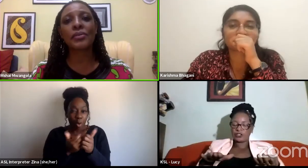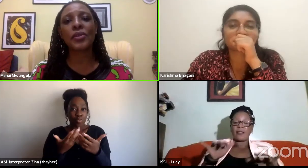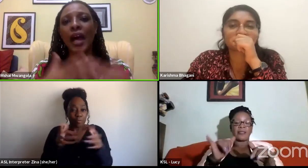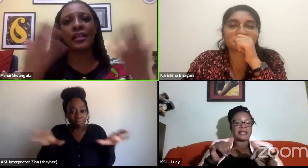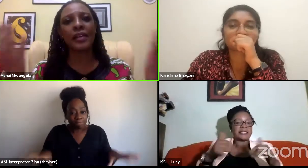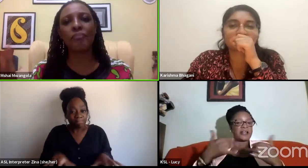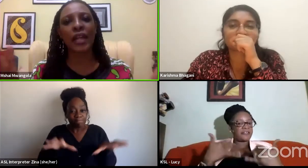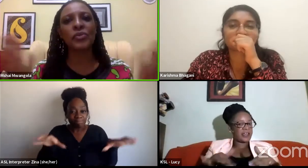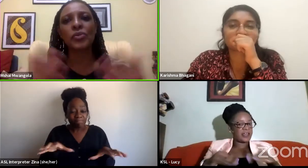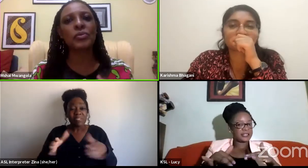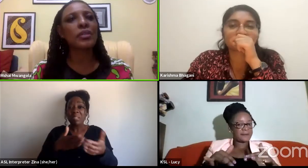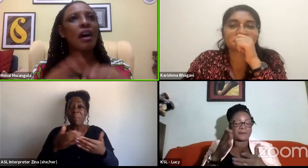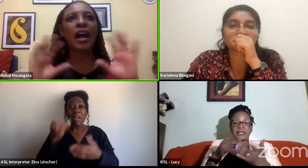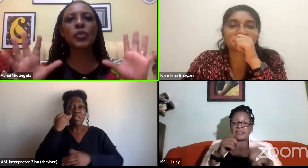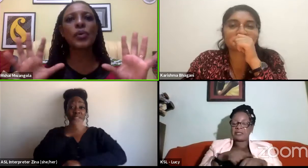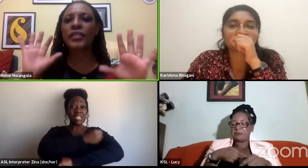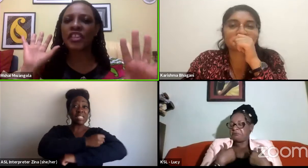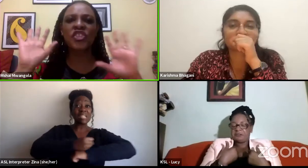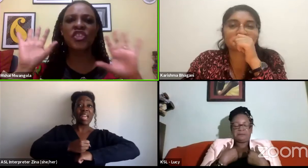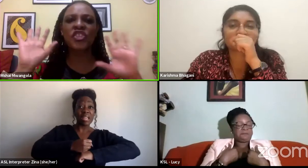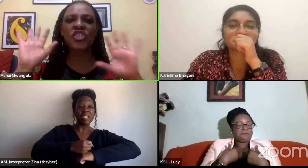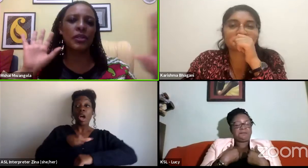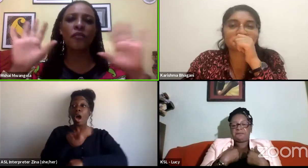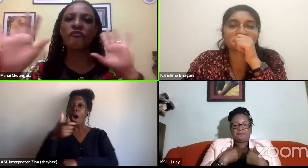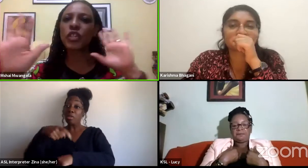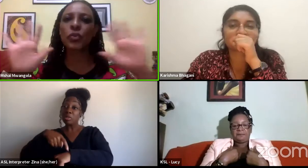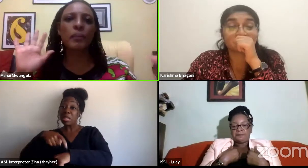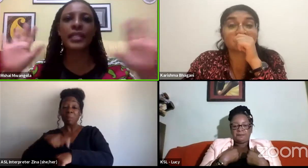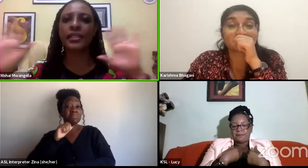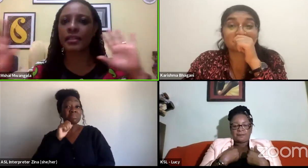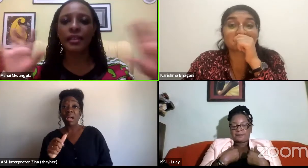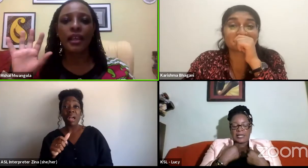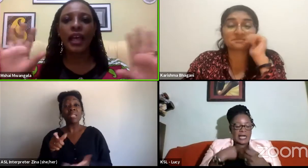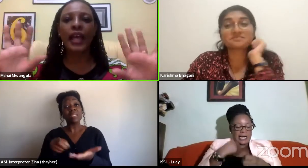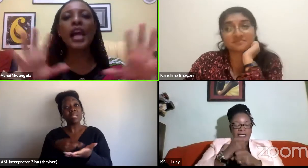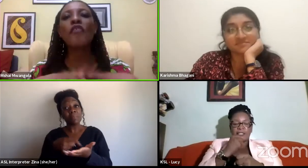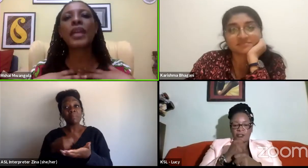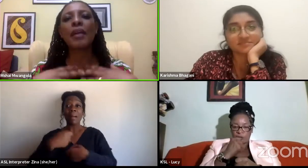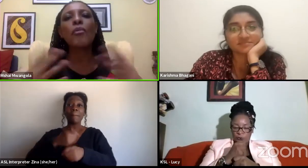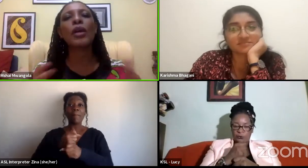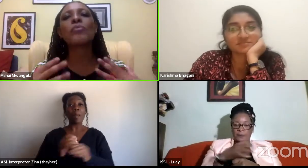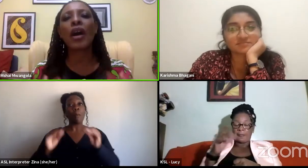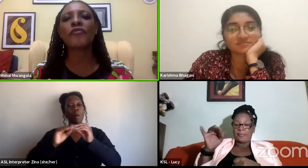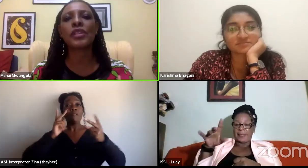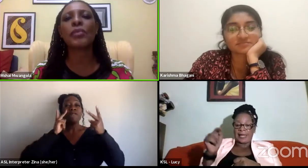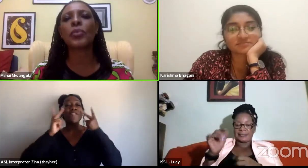I do artwork that's just visual pieces. And now I've become more and more comfortable